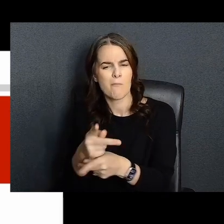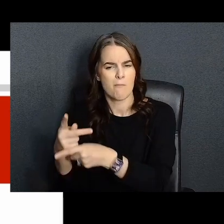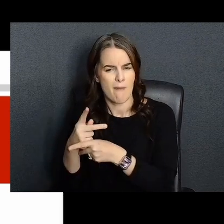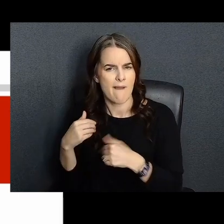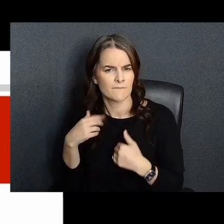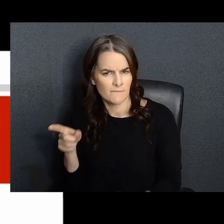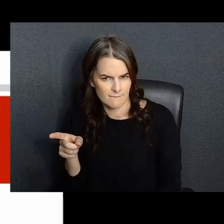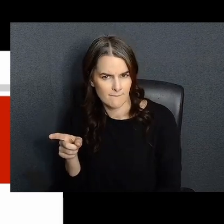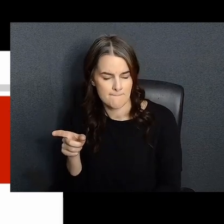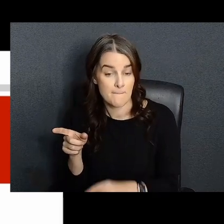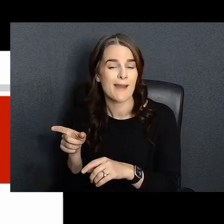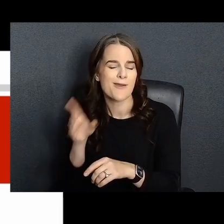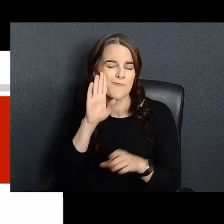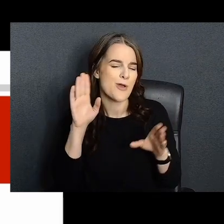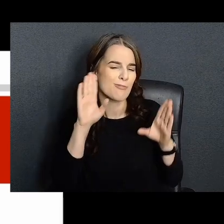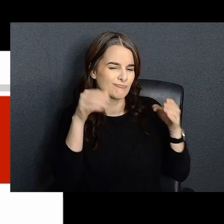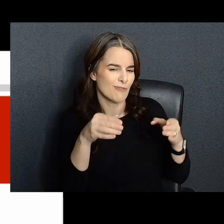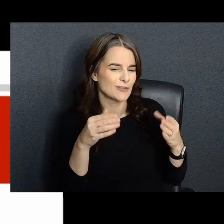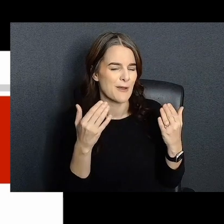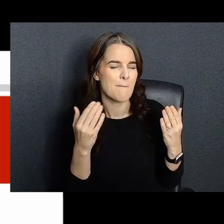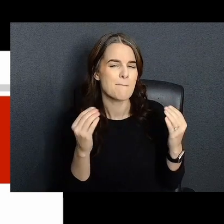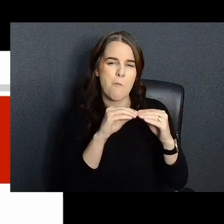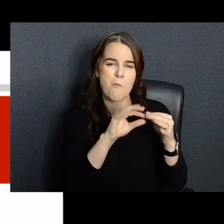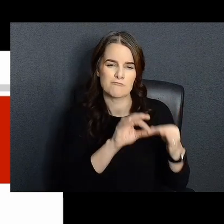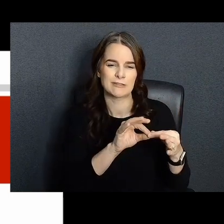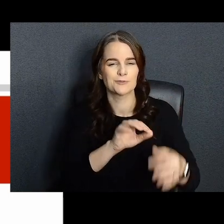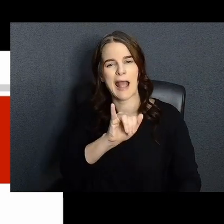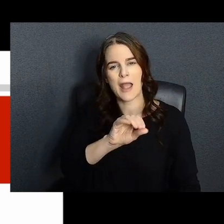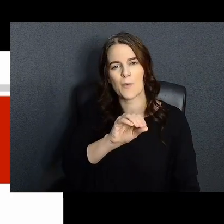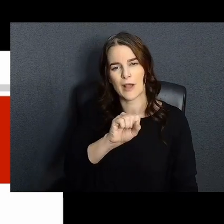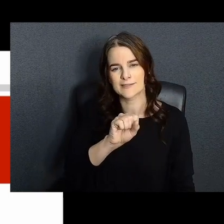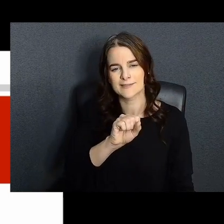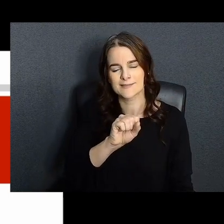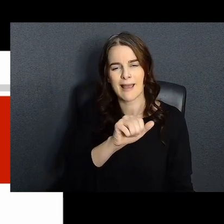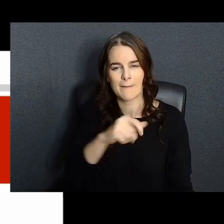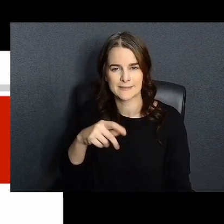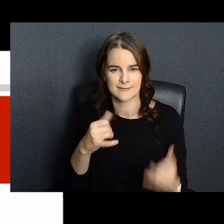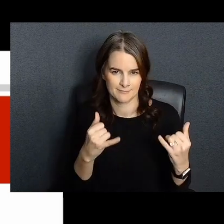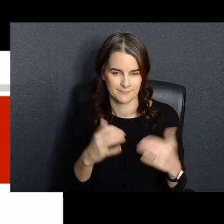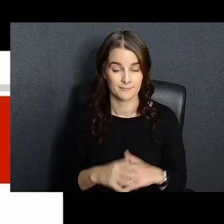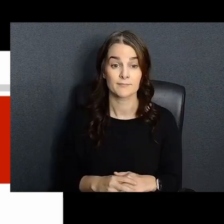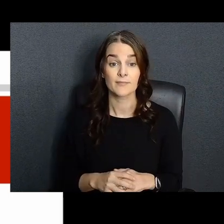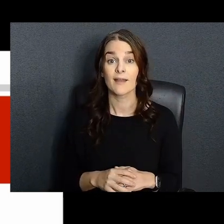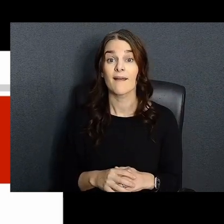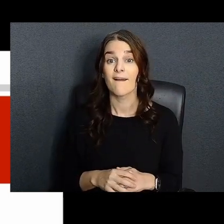on the iOS-based apps assistive technology. You might hear us say AT.